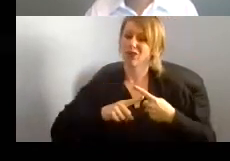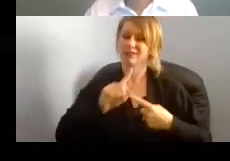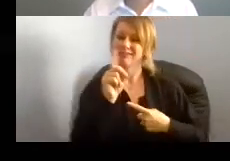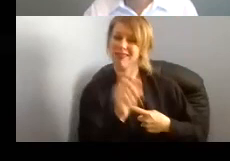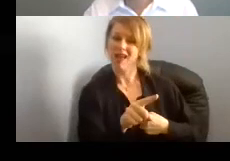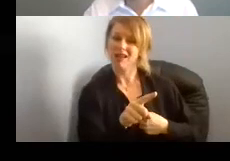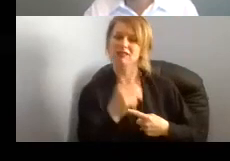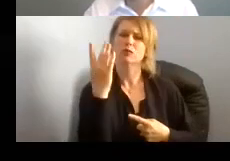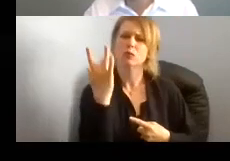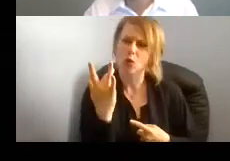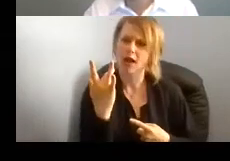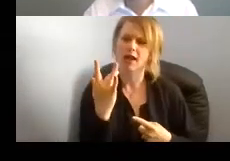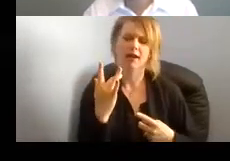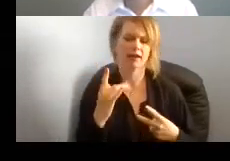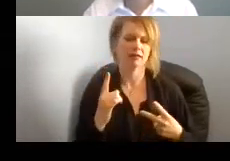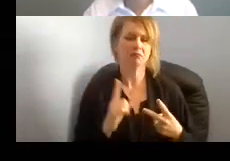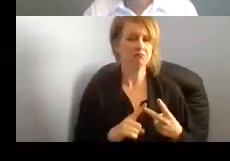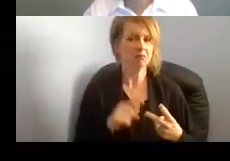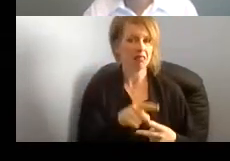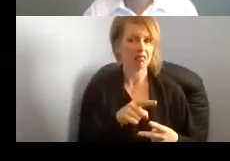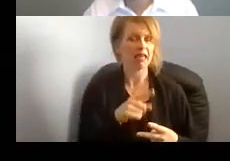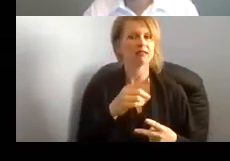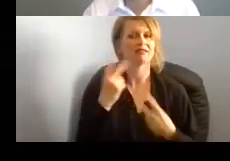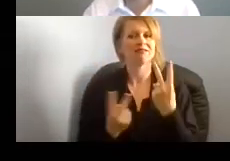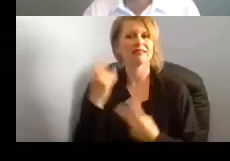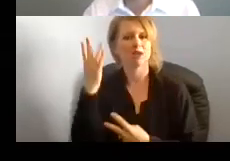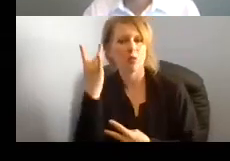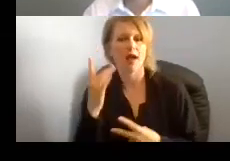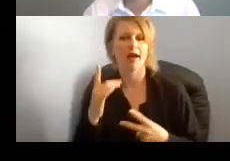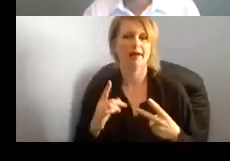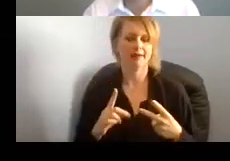hope to gain from that. And then realize that if they’re just voicing their longing